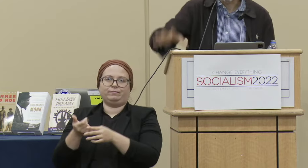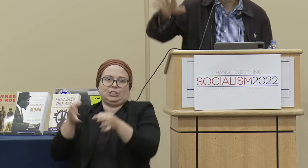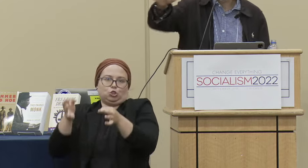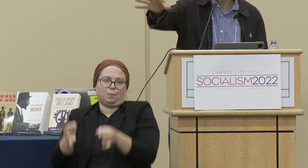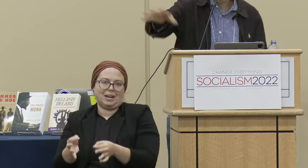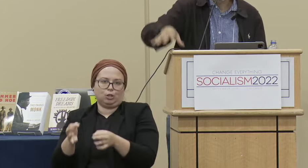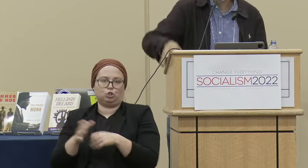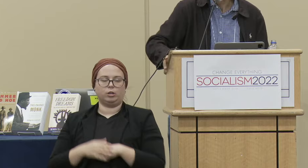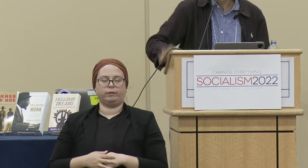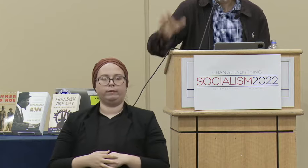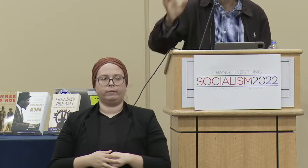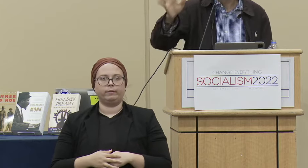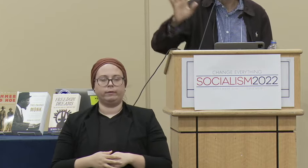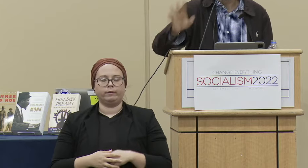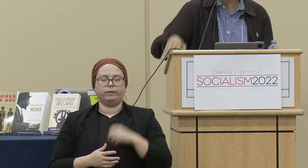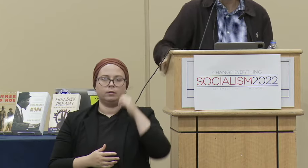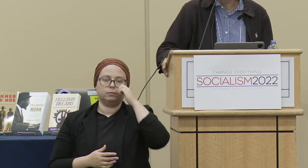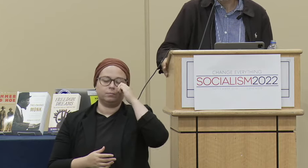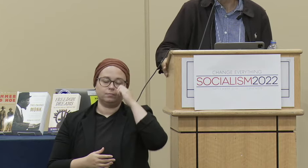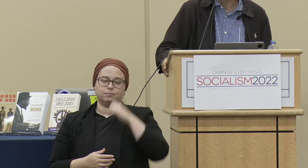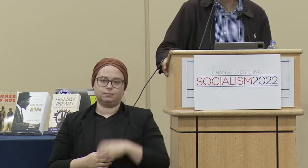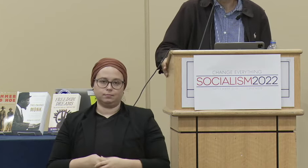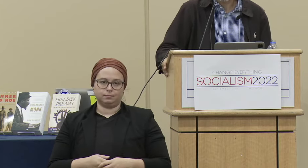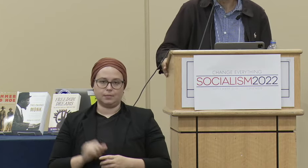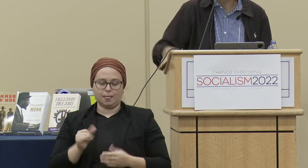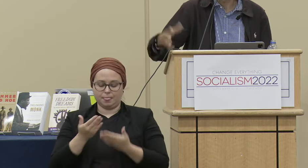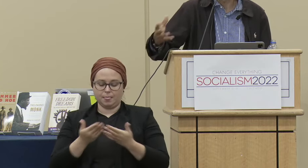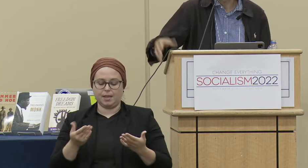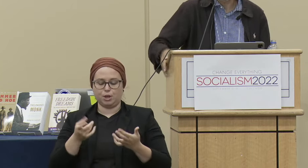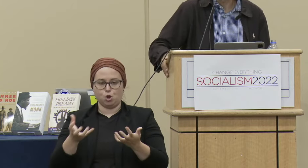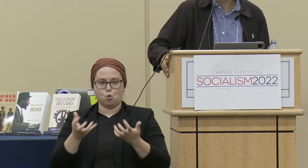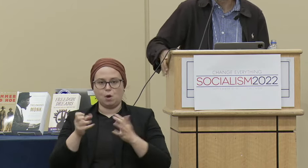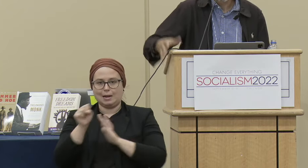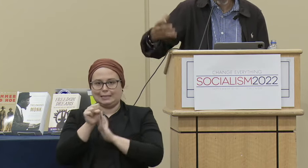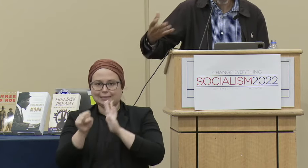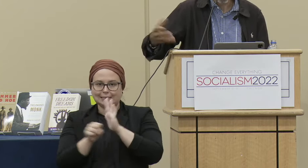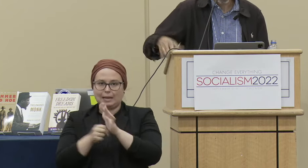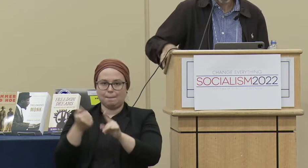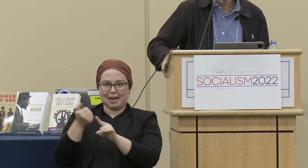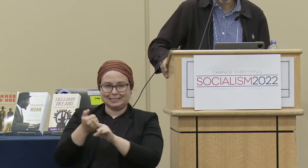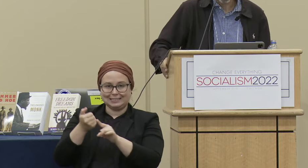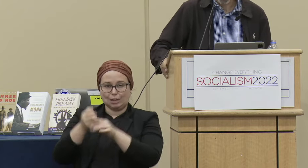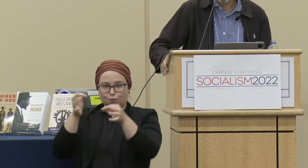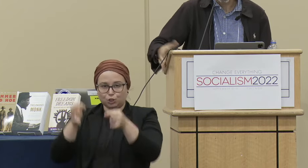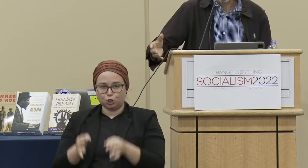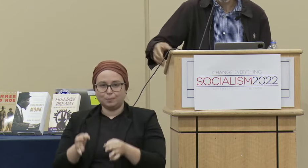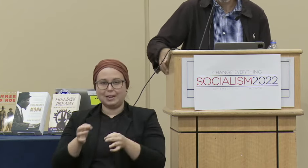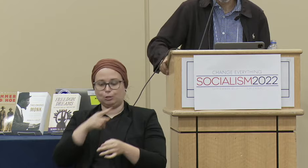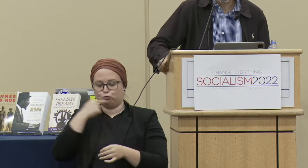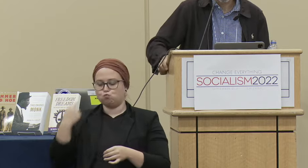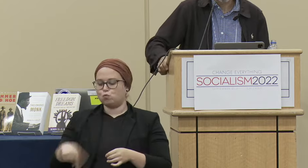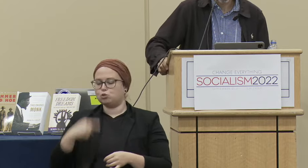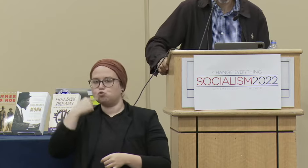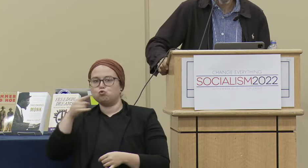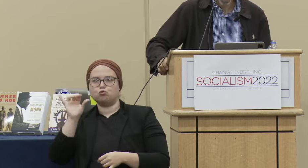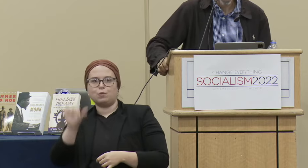self-determination. That's the big thing . You want to stay